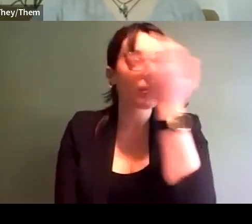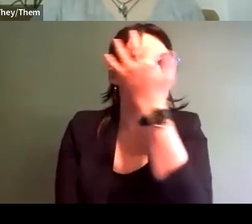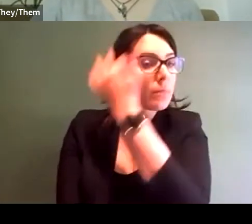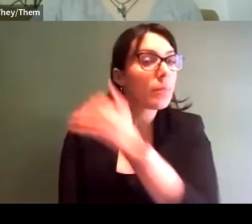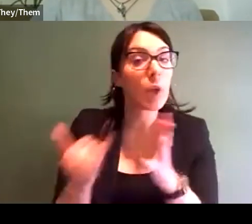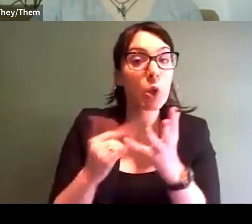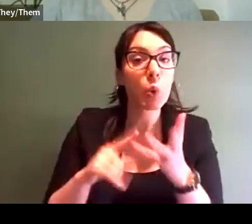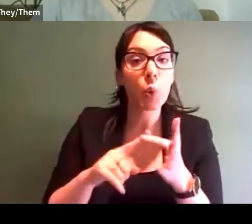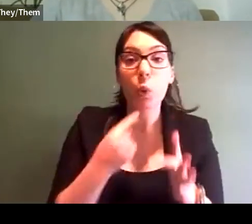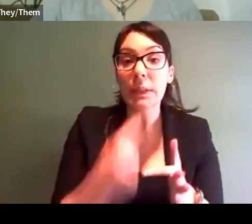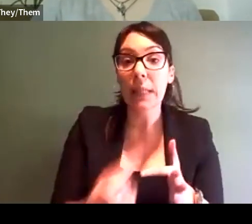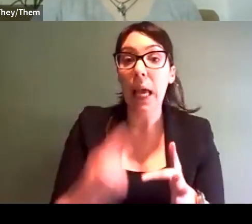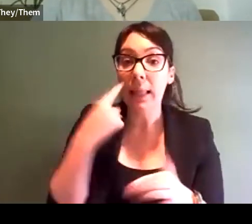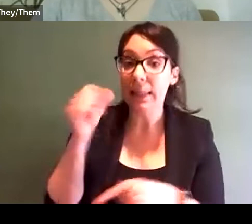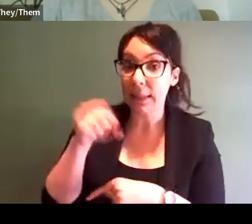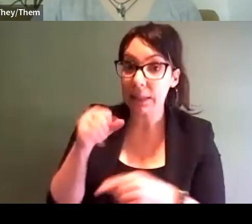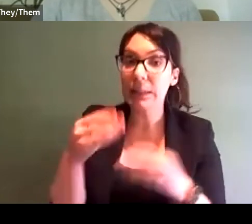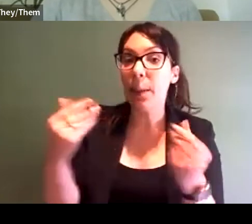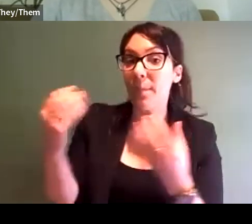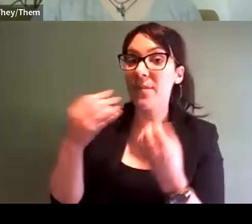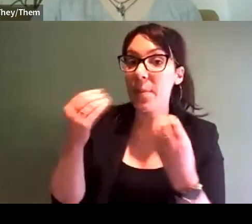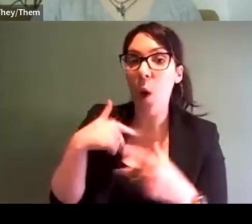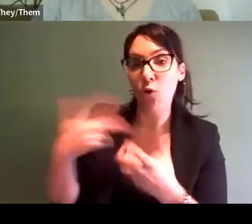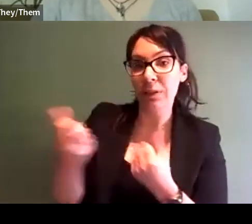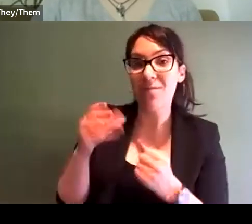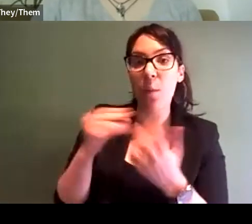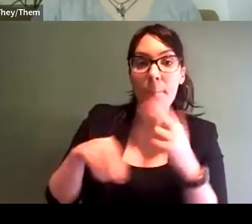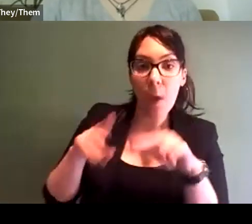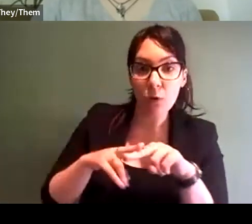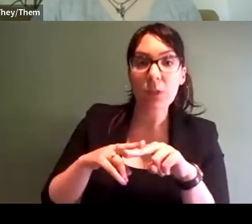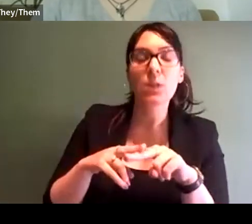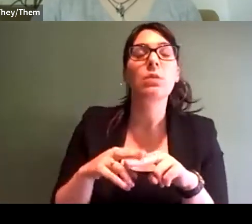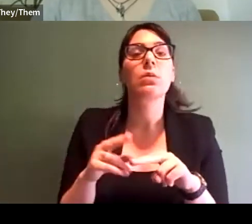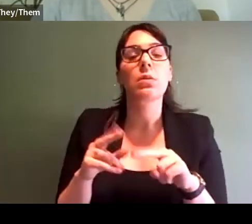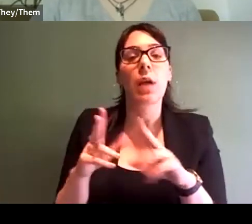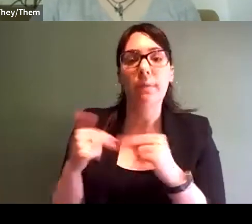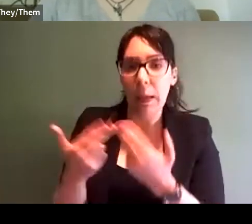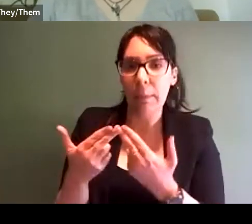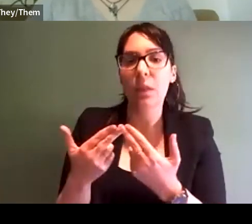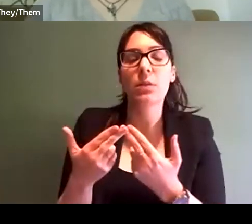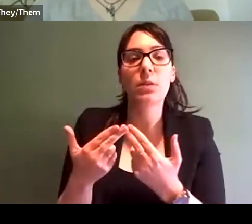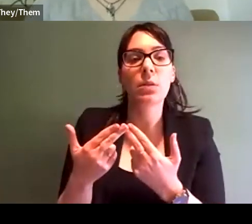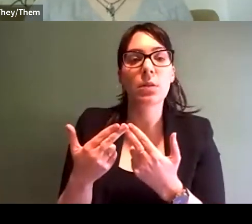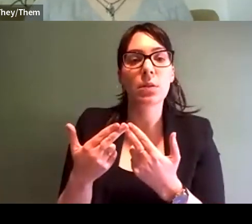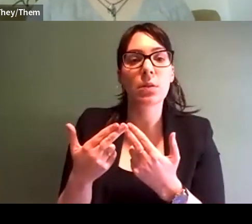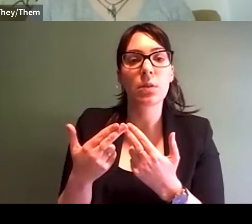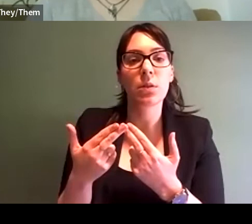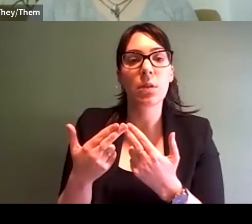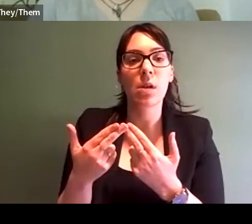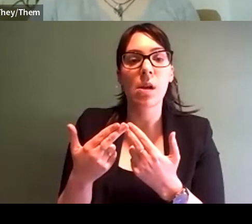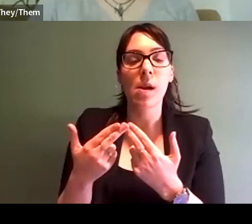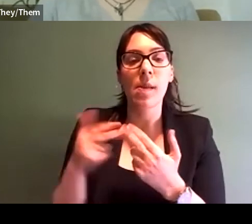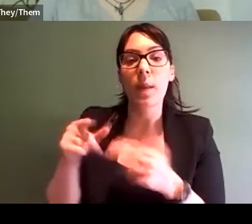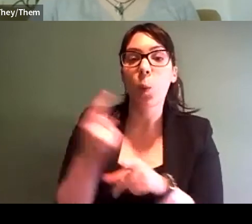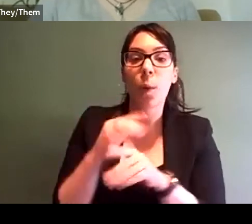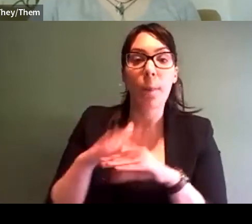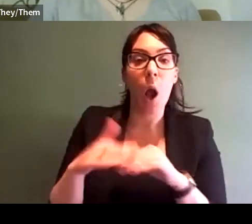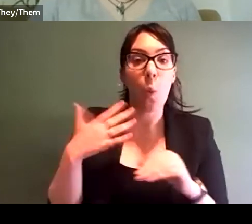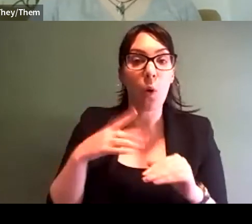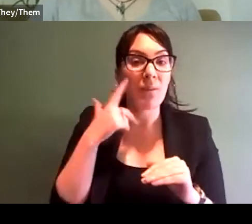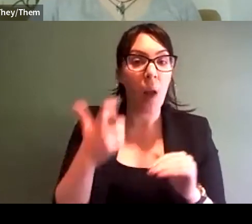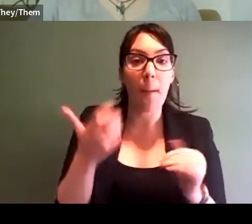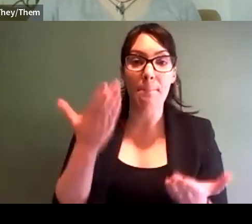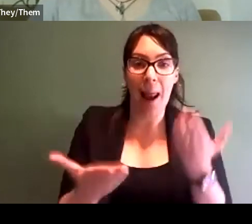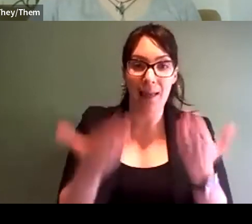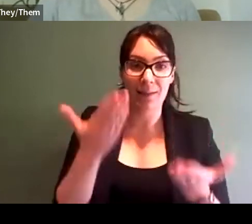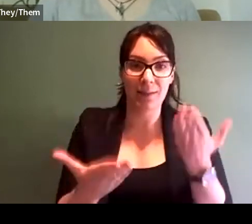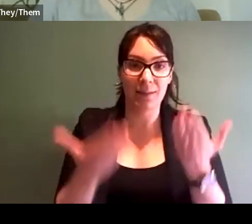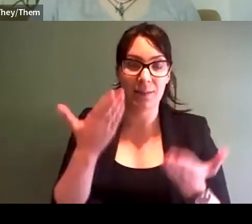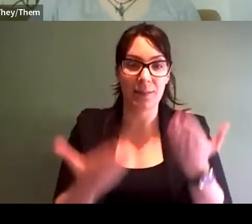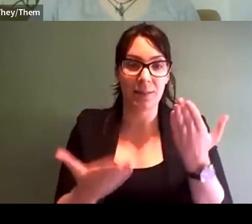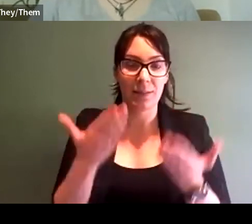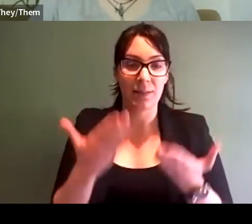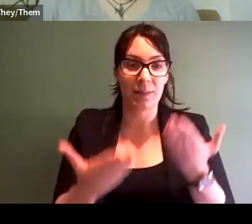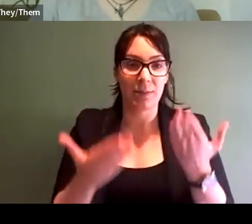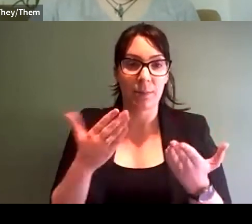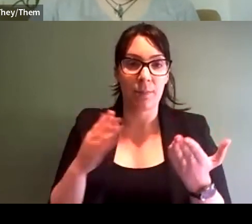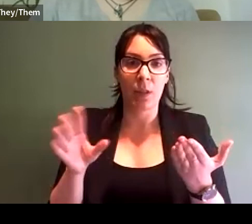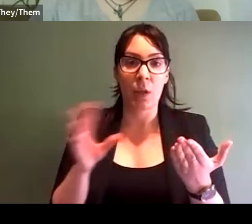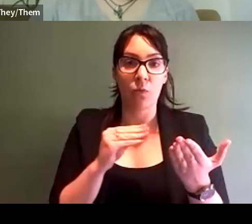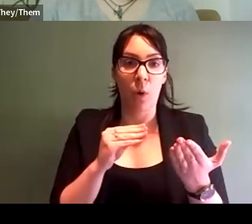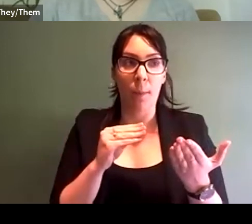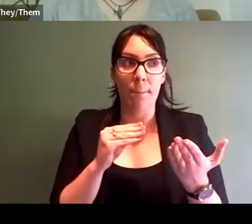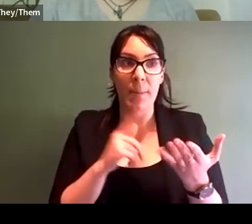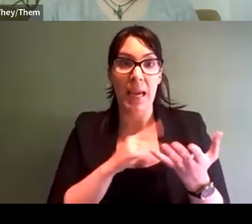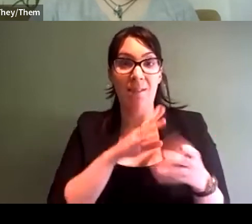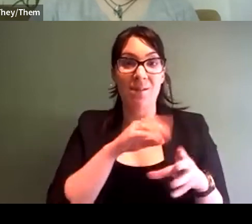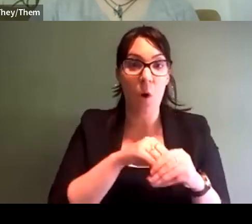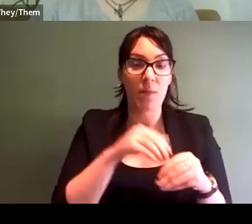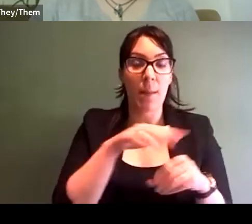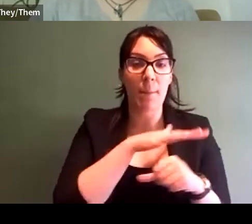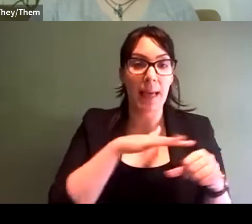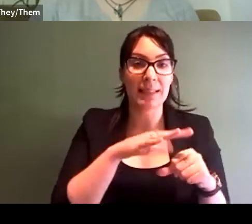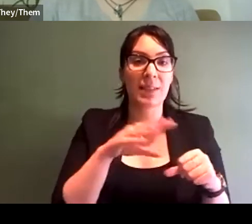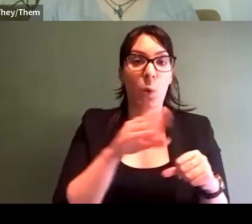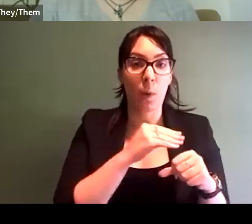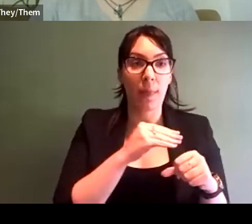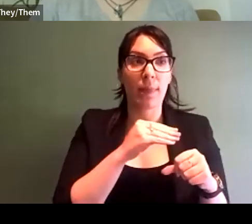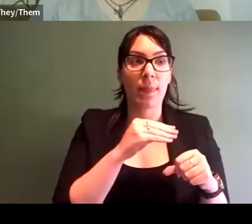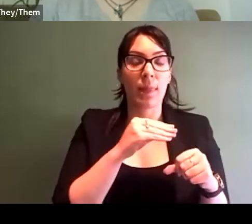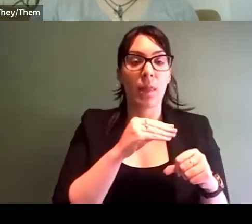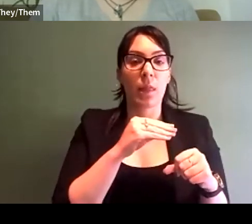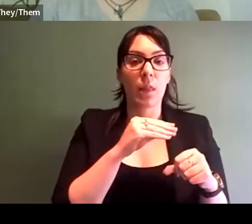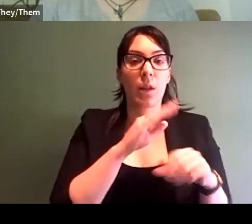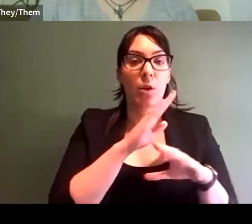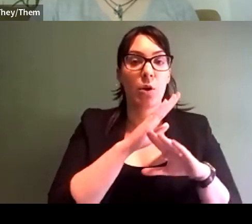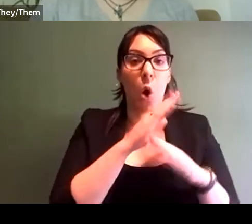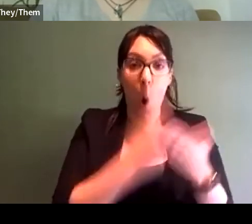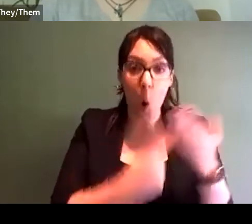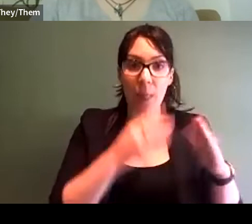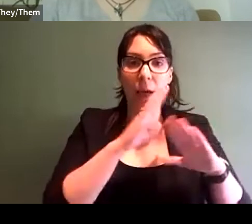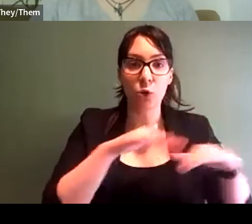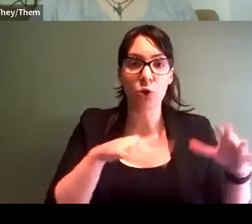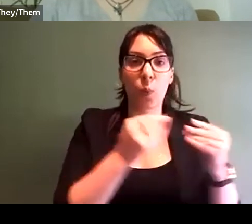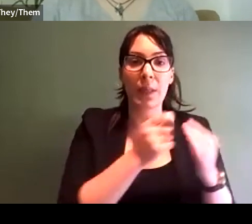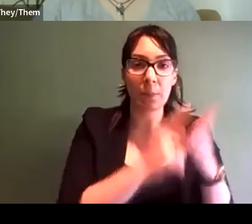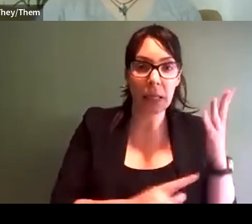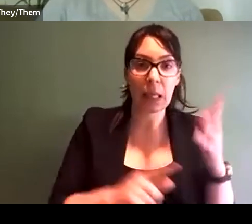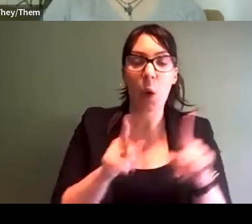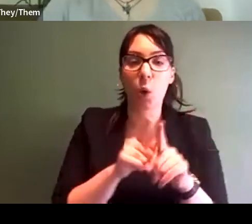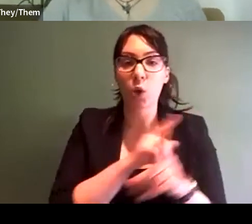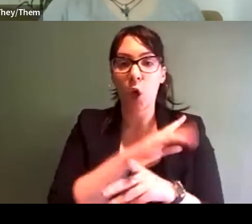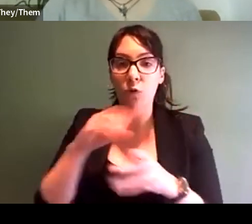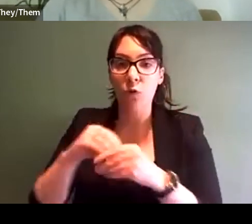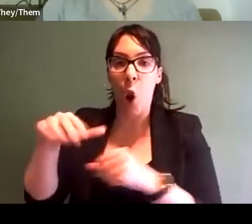I think some of the feedback that we hear from parents and families case is how to find that balance between only being in places where there are other children with disability and being in their local community and, and, and, you know, how do they find